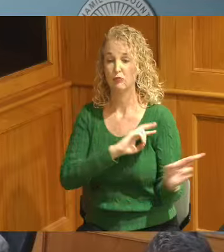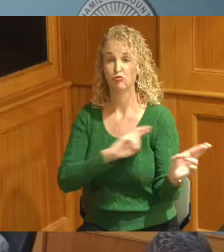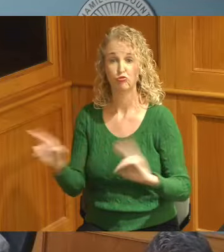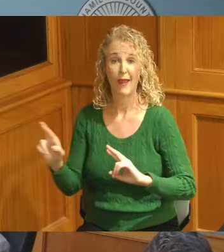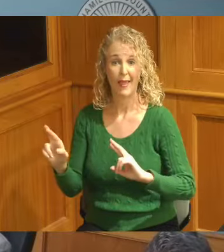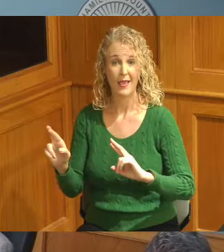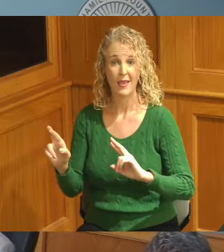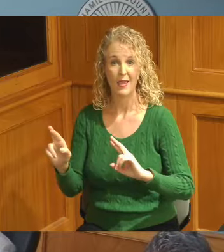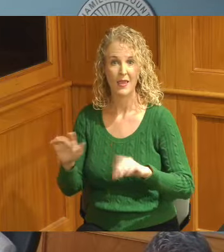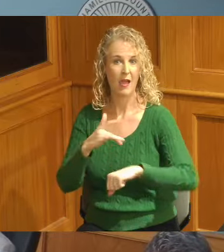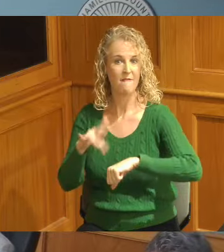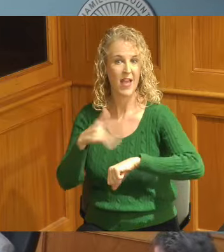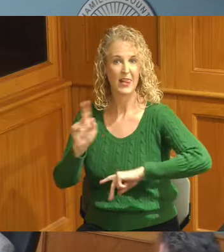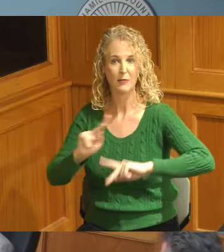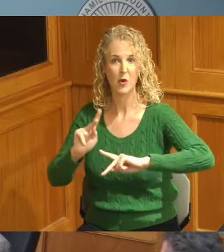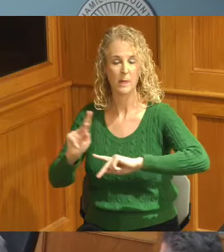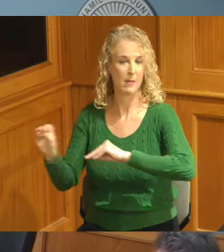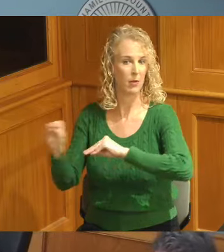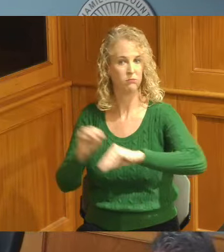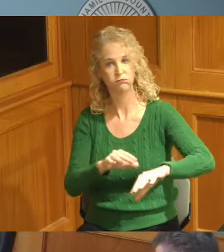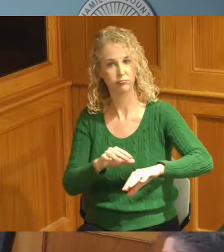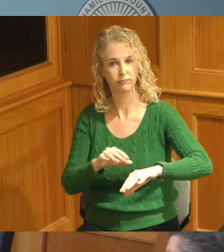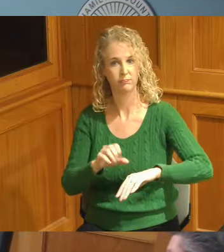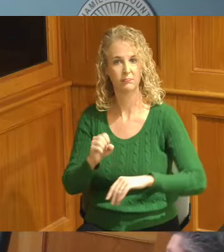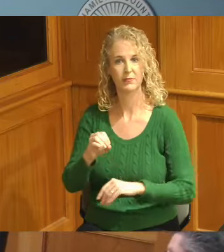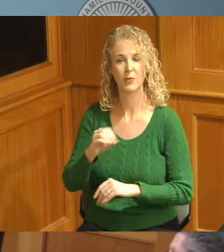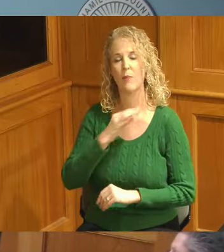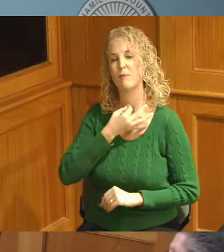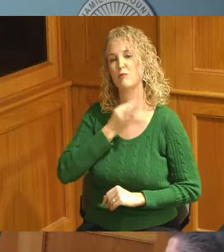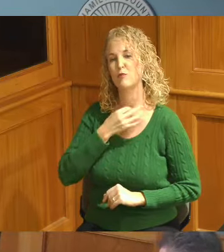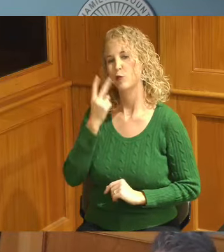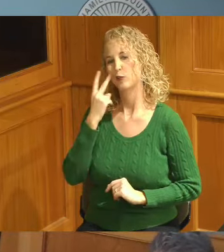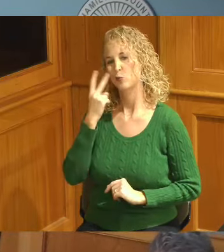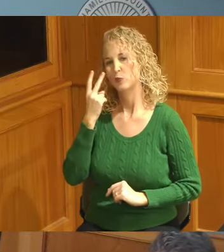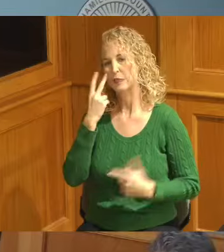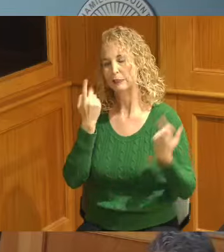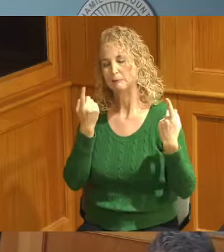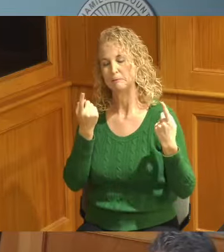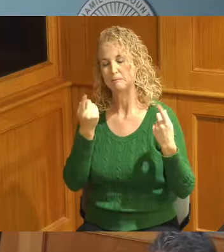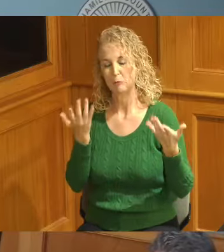sites available for businesses in our community and government doing the work of the cleanup so